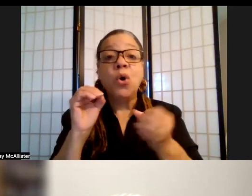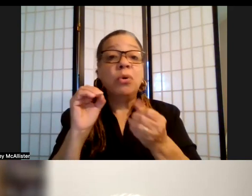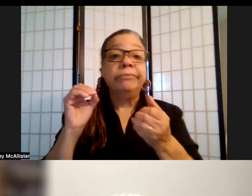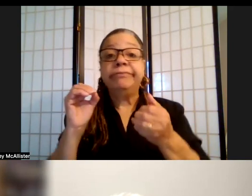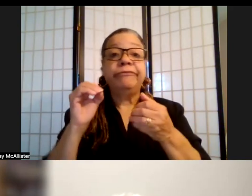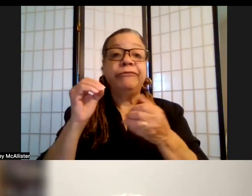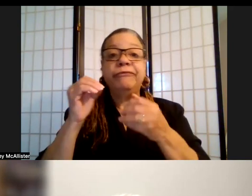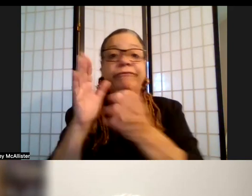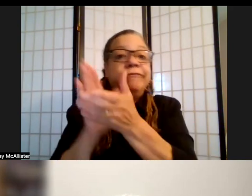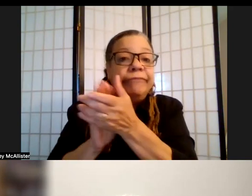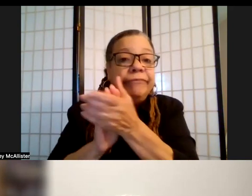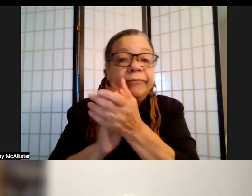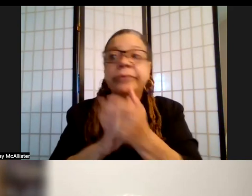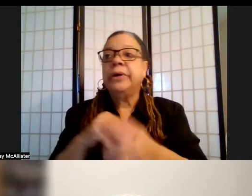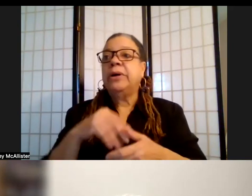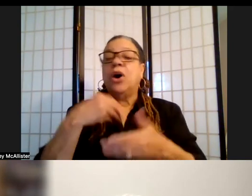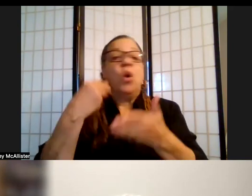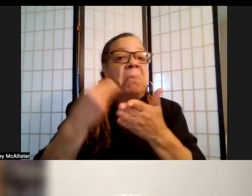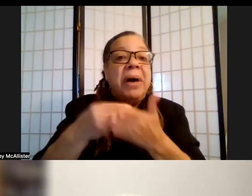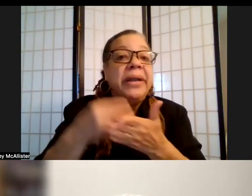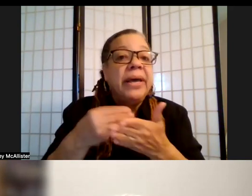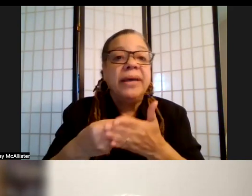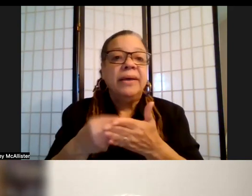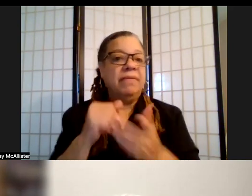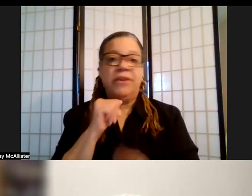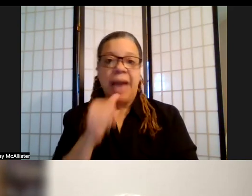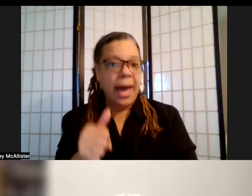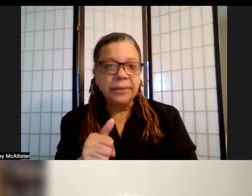fame or or massive compensation, because they're just outstanding people,